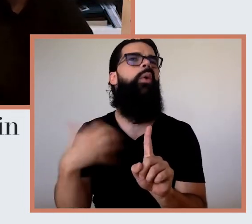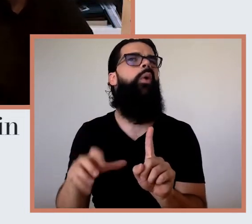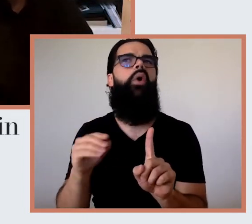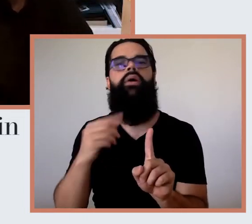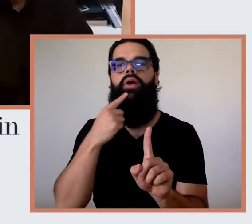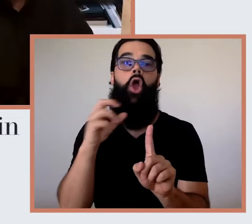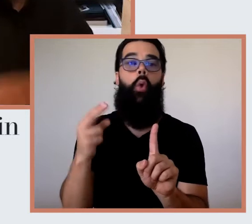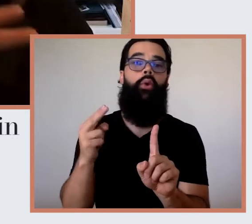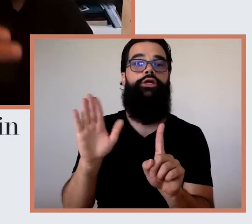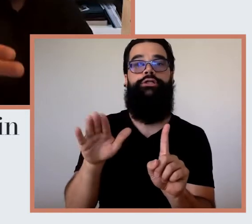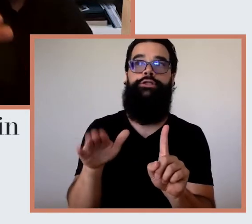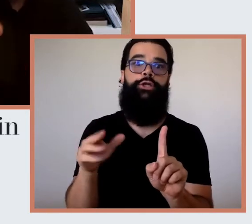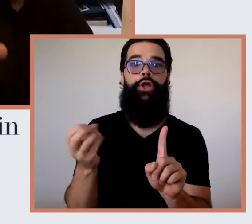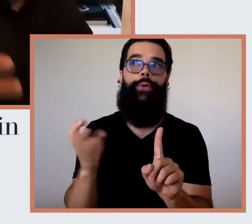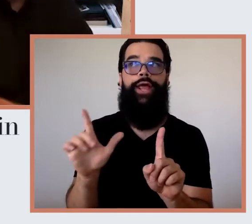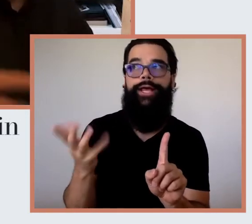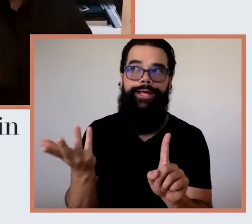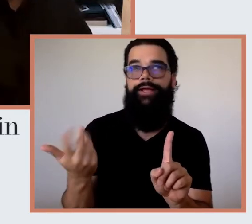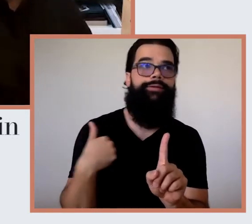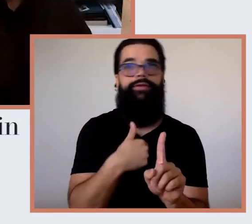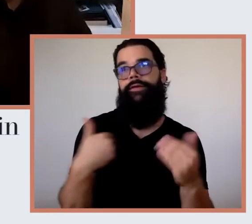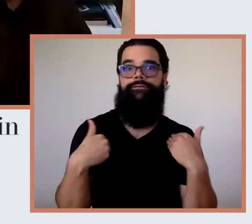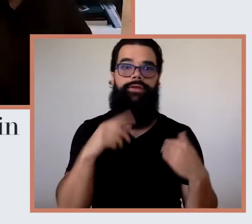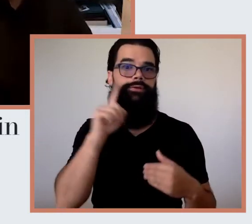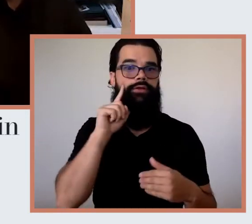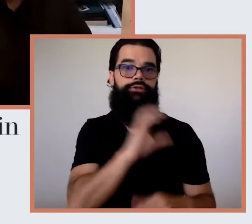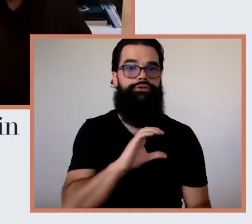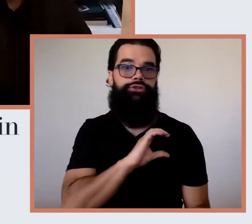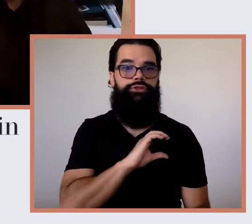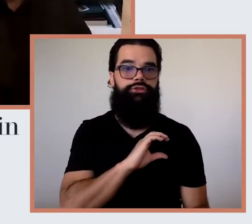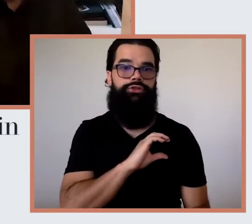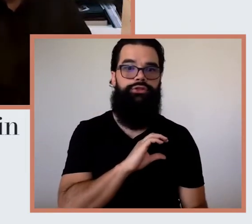that I don't want it to, I don't want to say, well, gee, we have a deaf character,